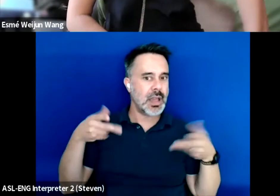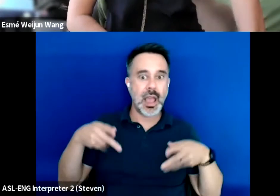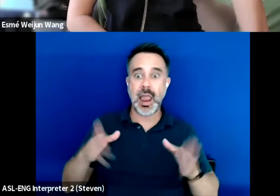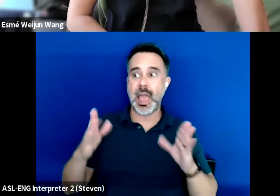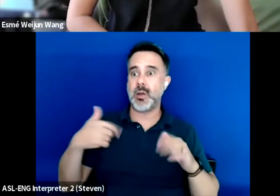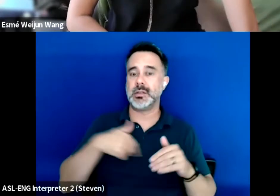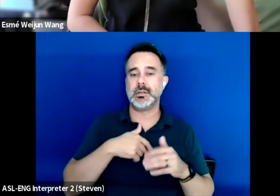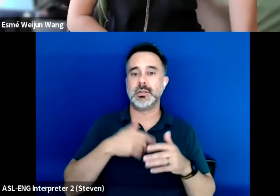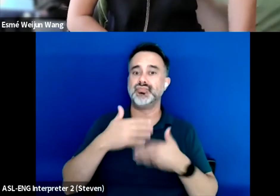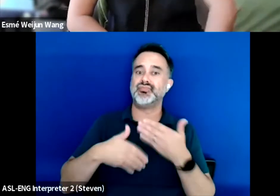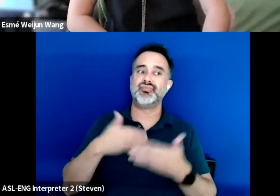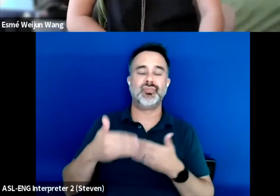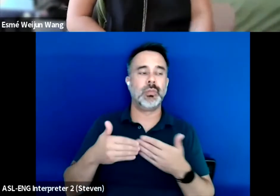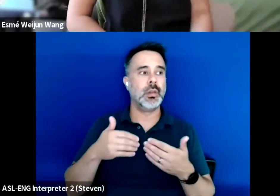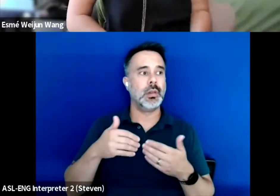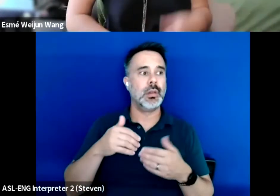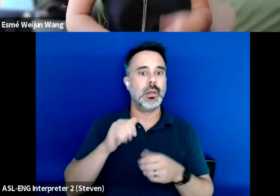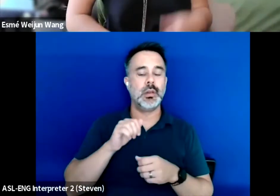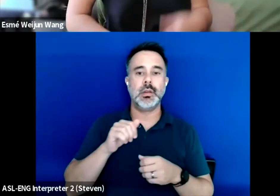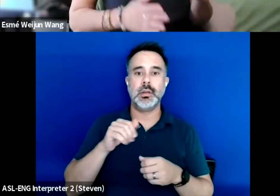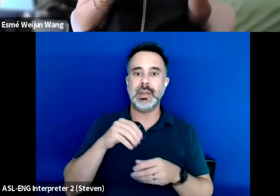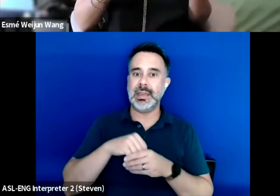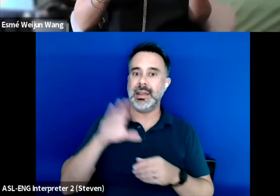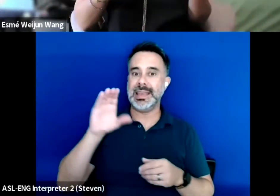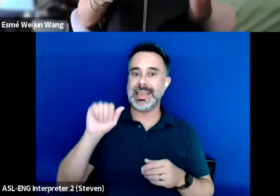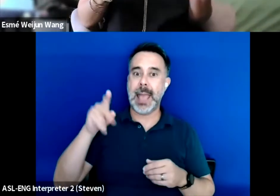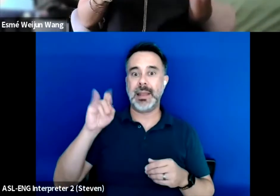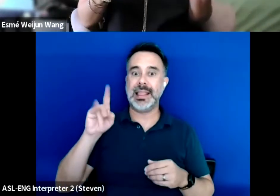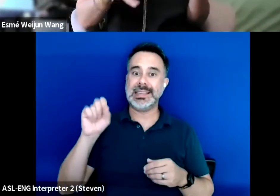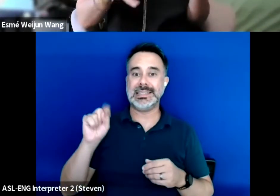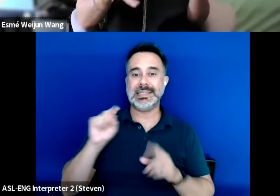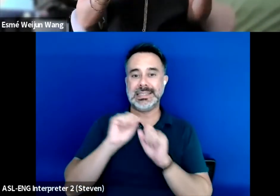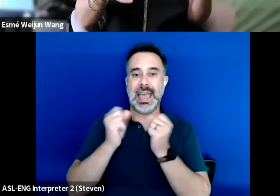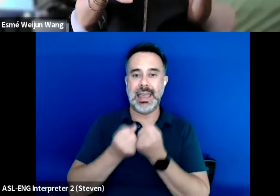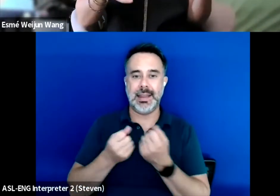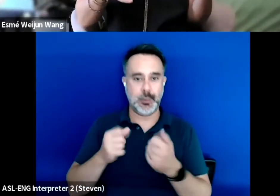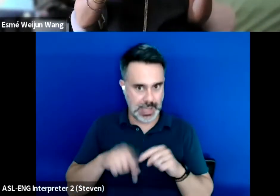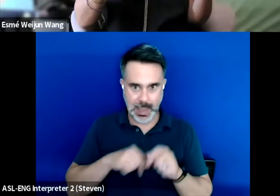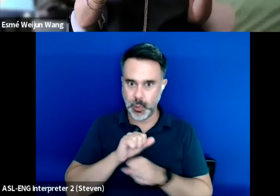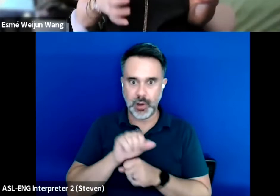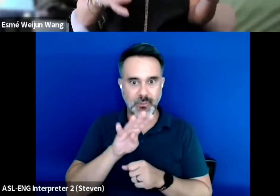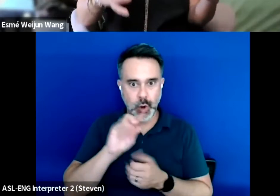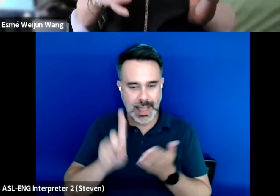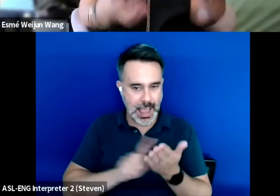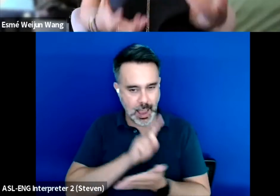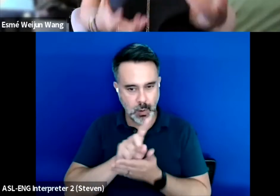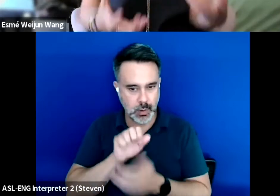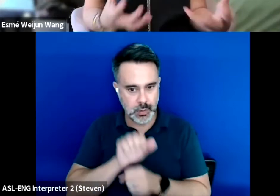And I think what I love about all three of your books are you -- you all do that so --